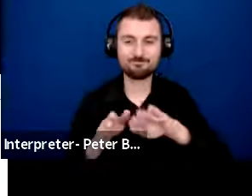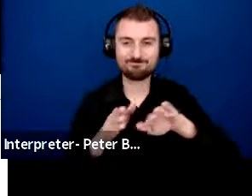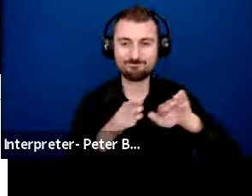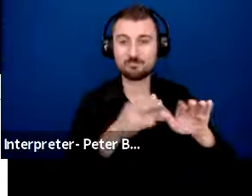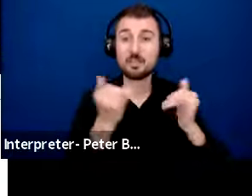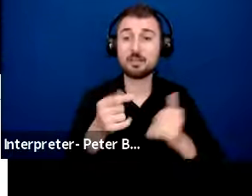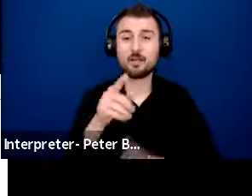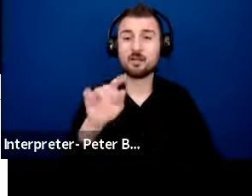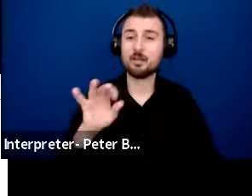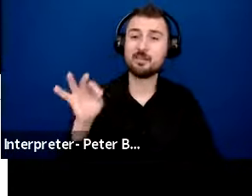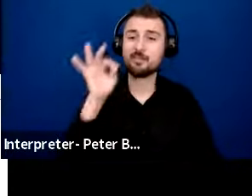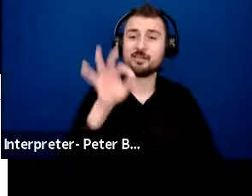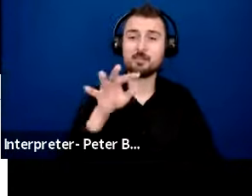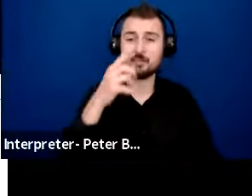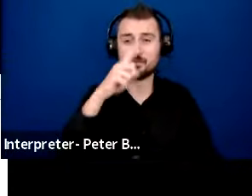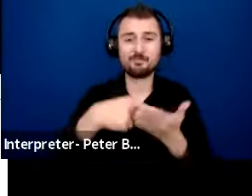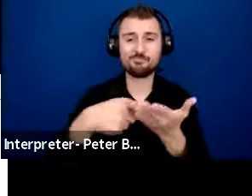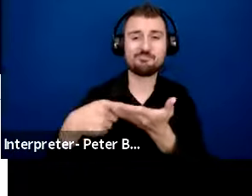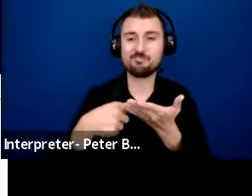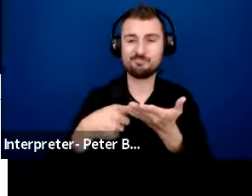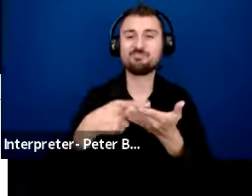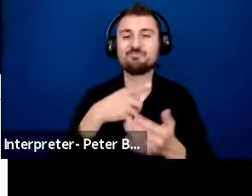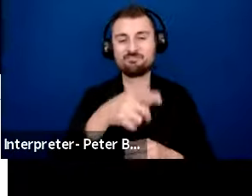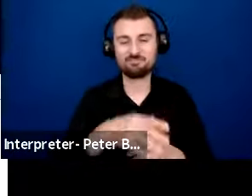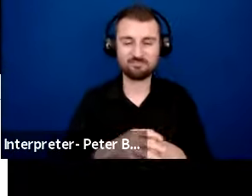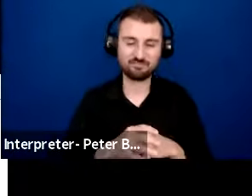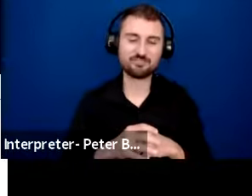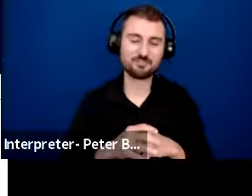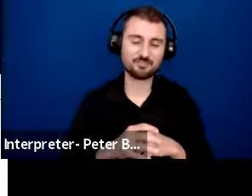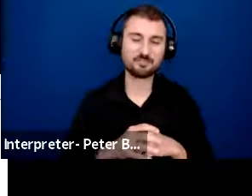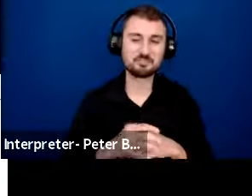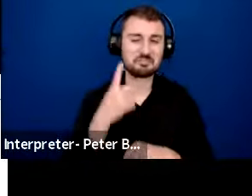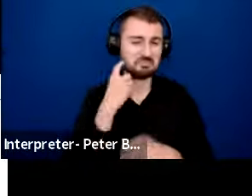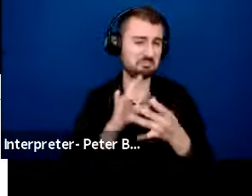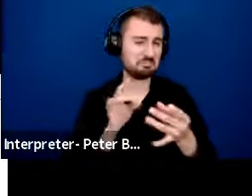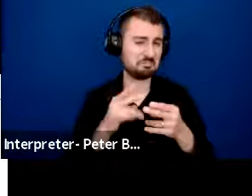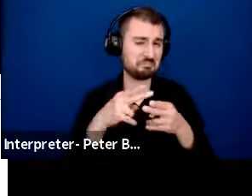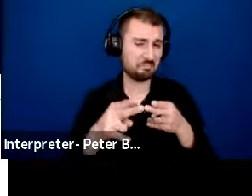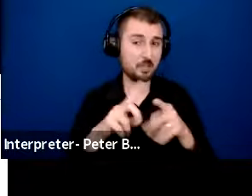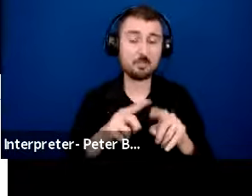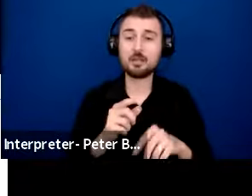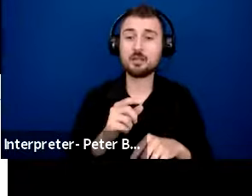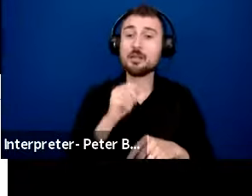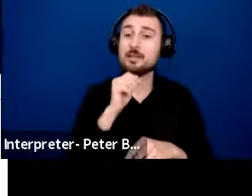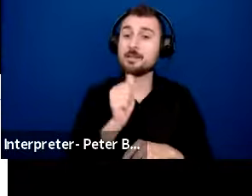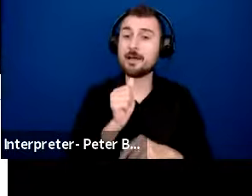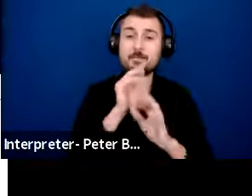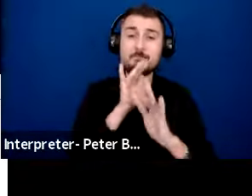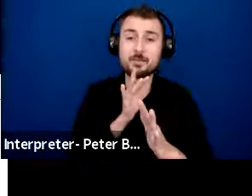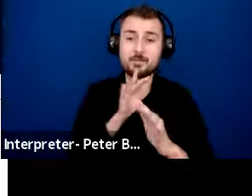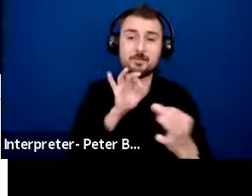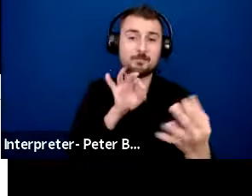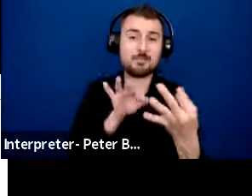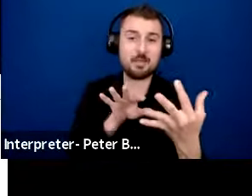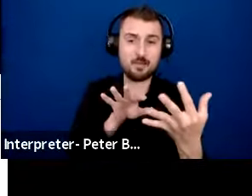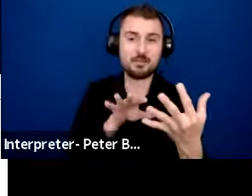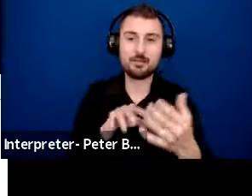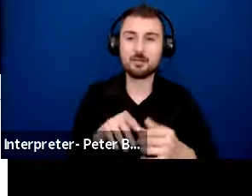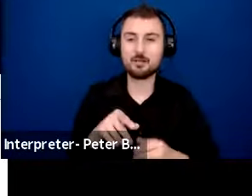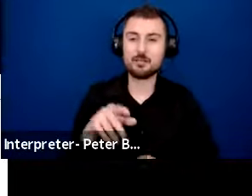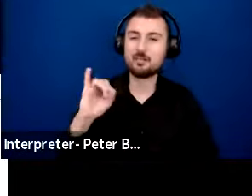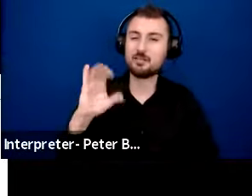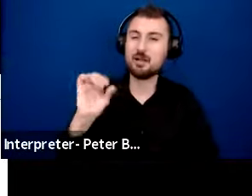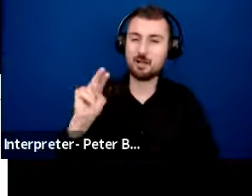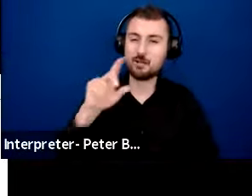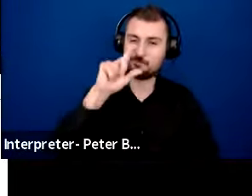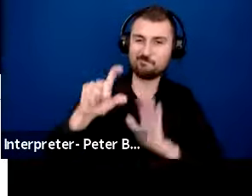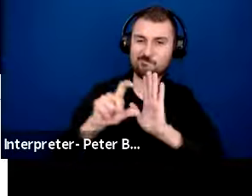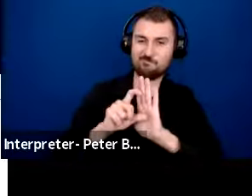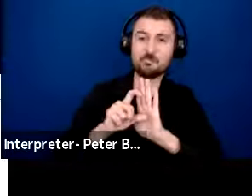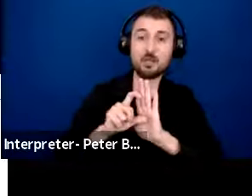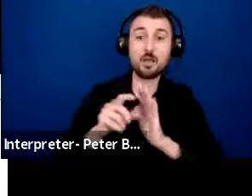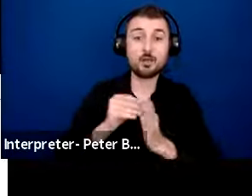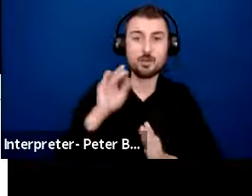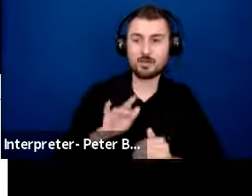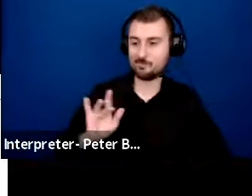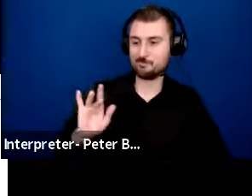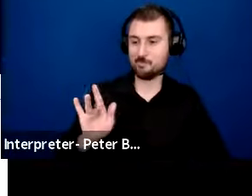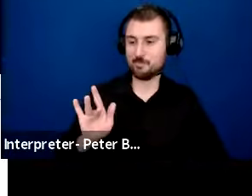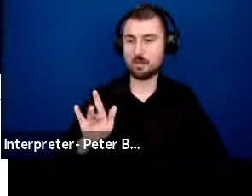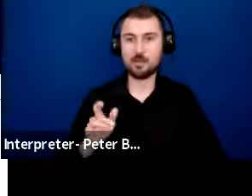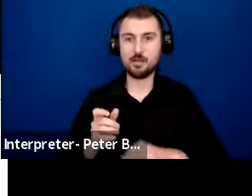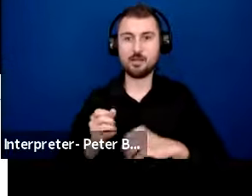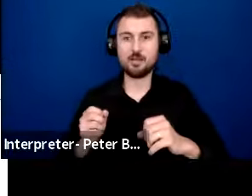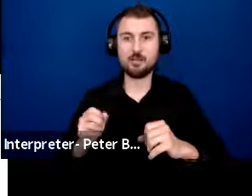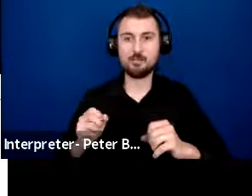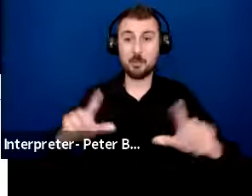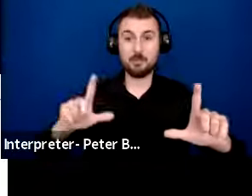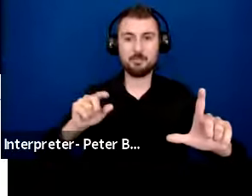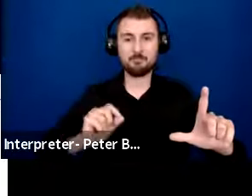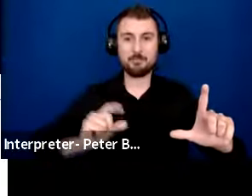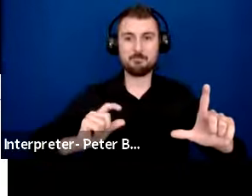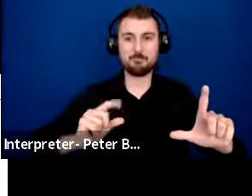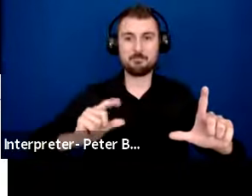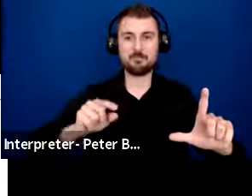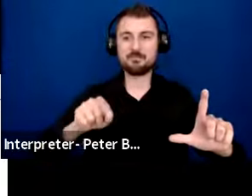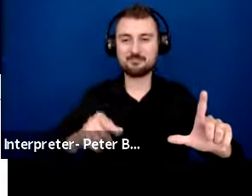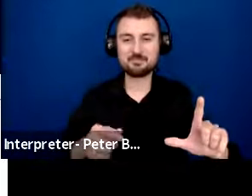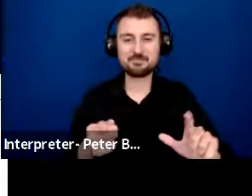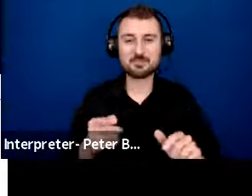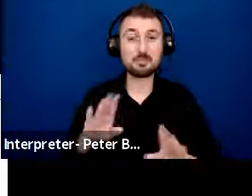So again I want to thank those of you that have been sharing. Not just verbally but in the chat.